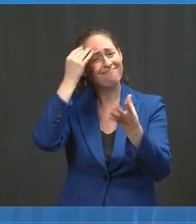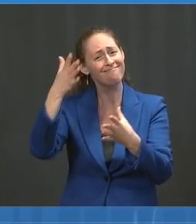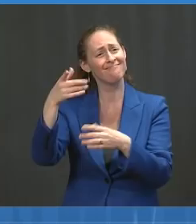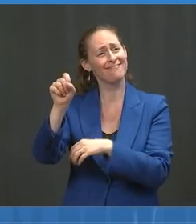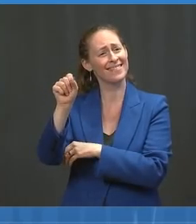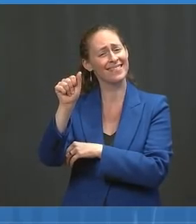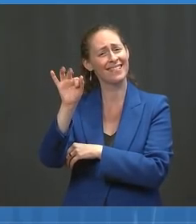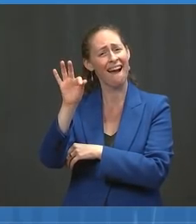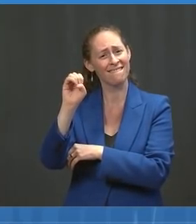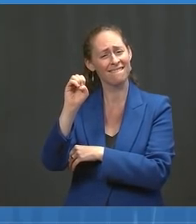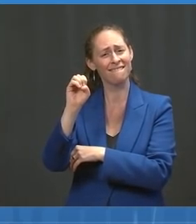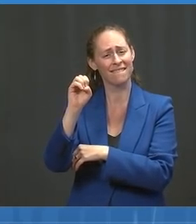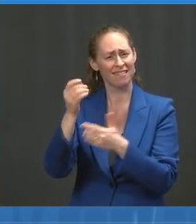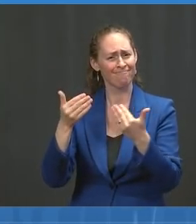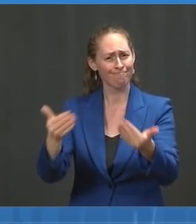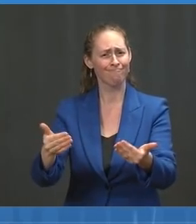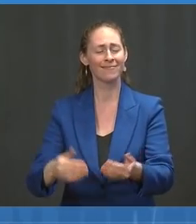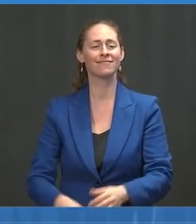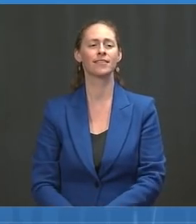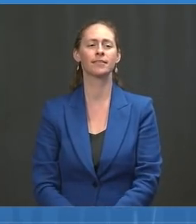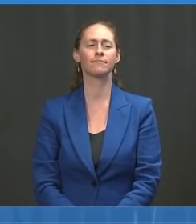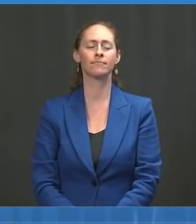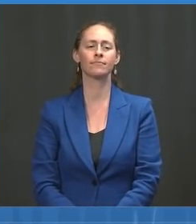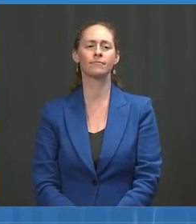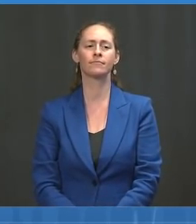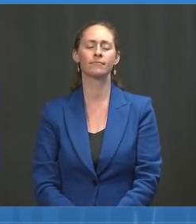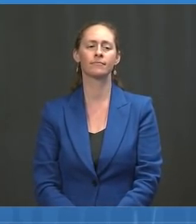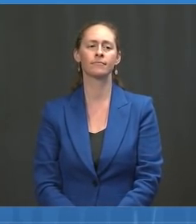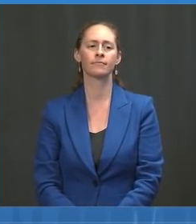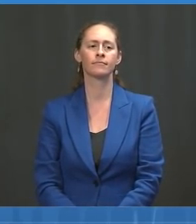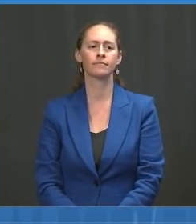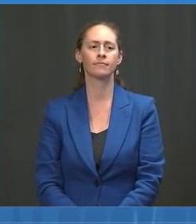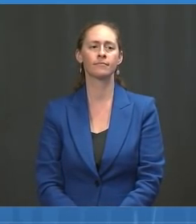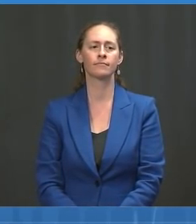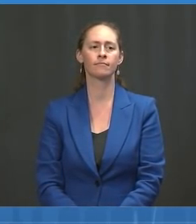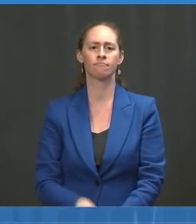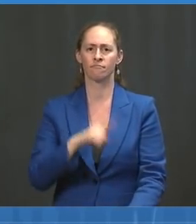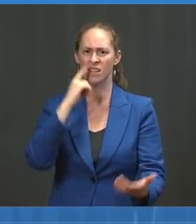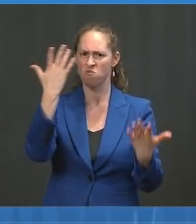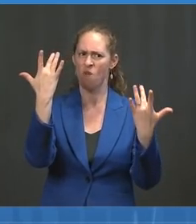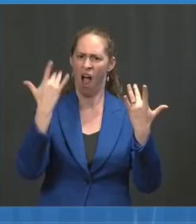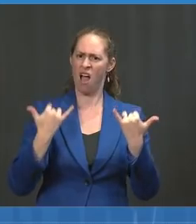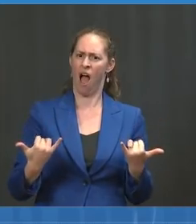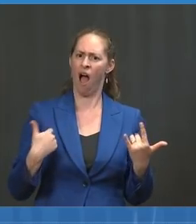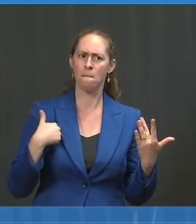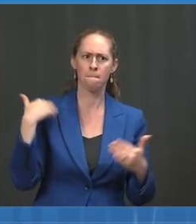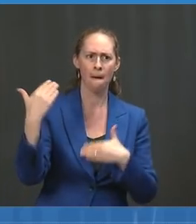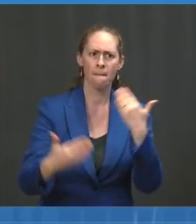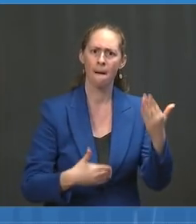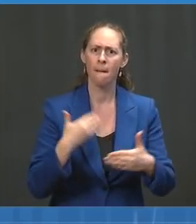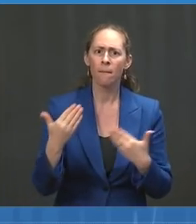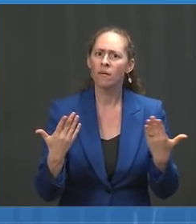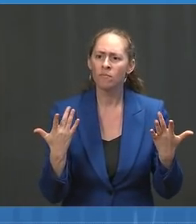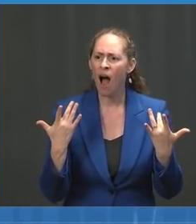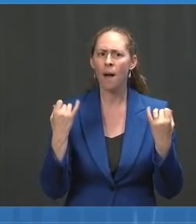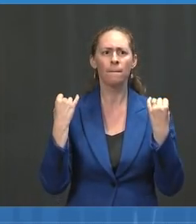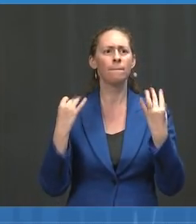You know, at the end of the day, the reason we are making progress and increasing vaccination rates is because, in the face of the Delta variant,